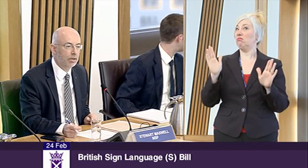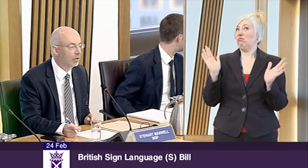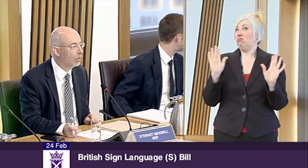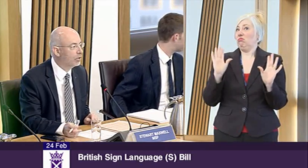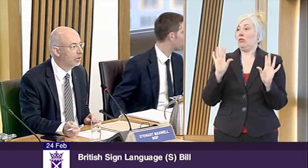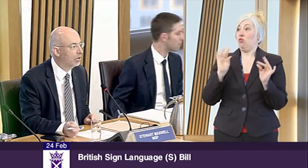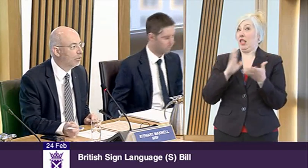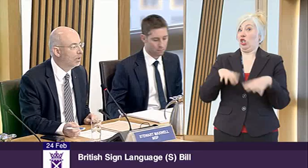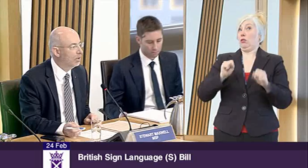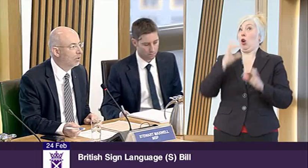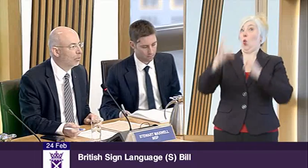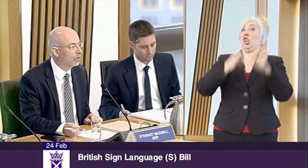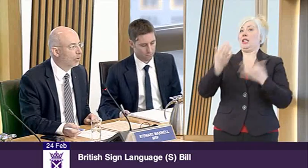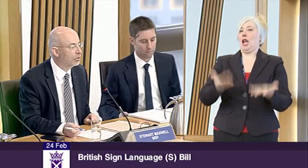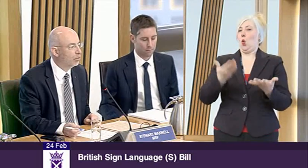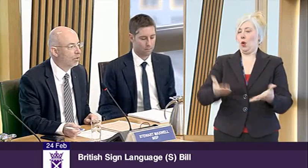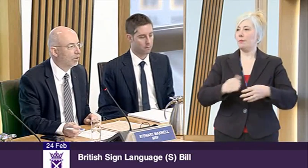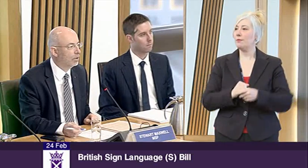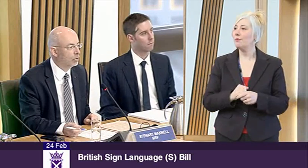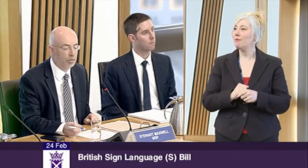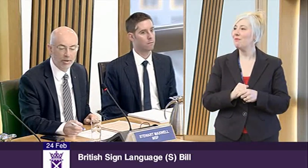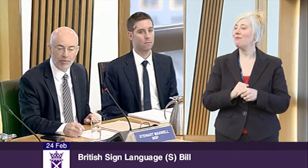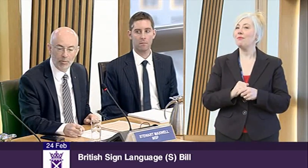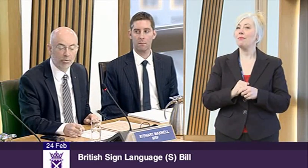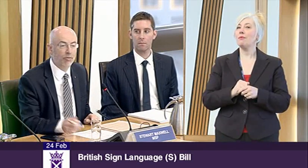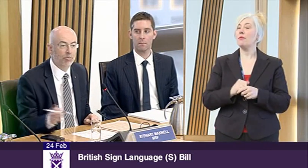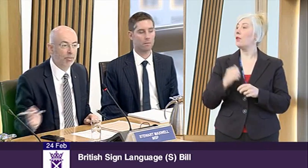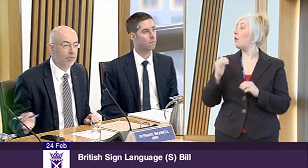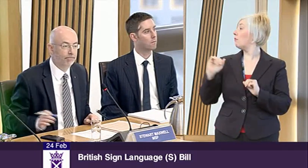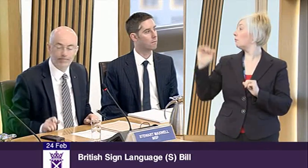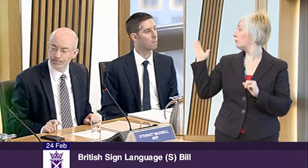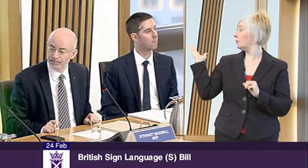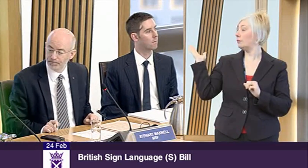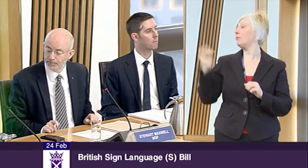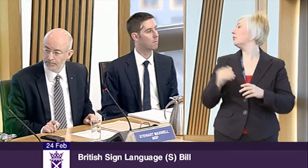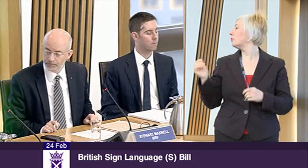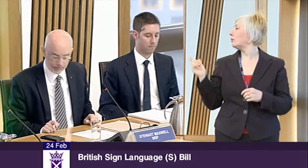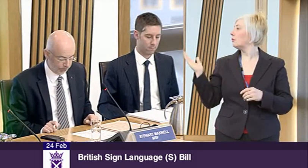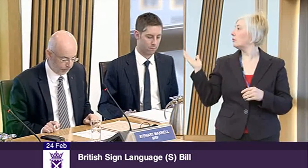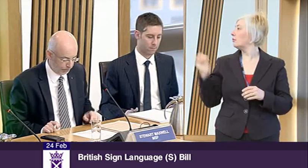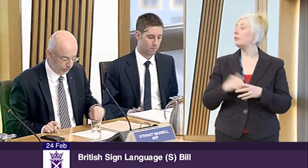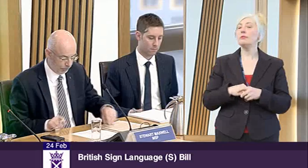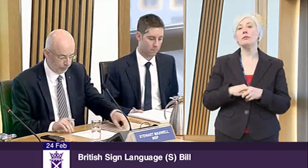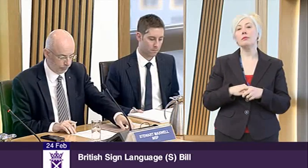The first question is from Siobhan McMahon.